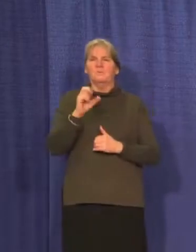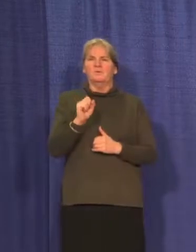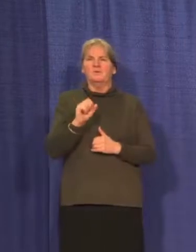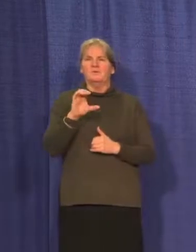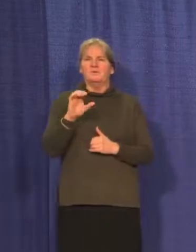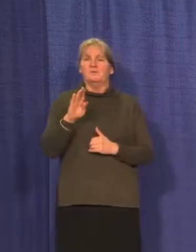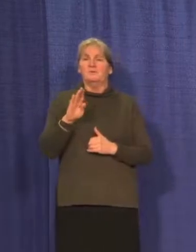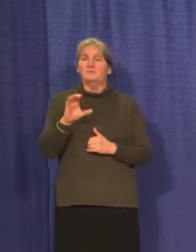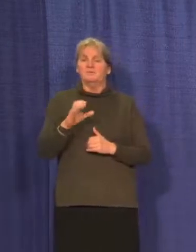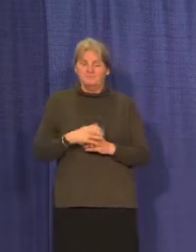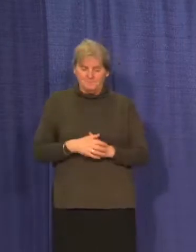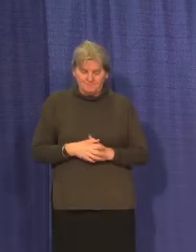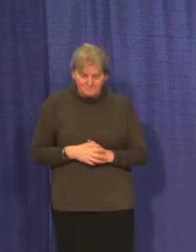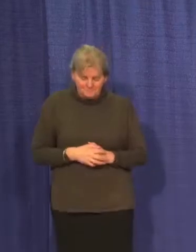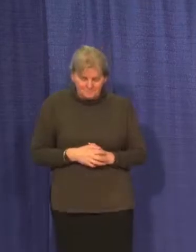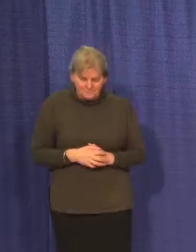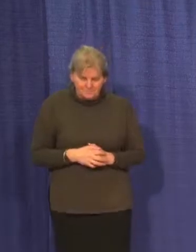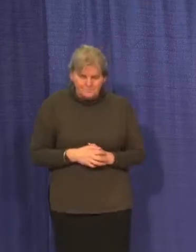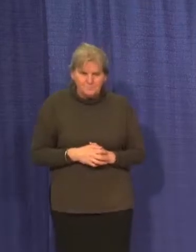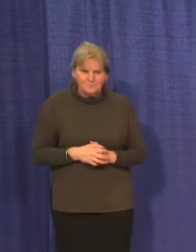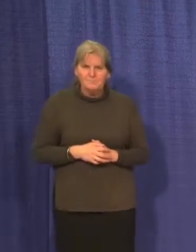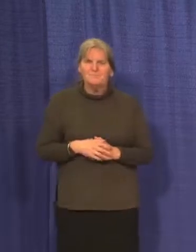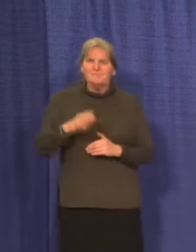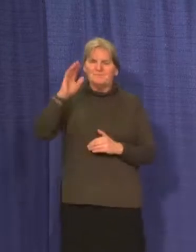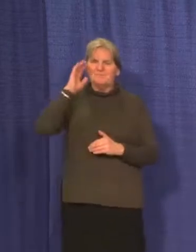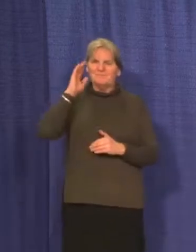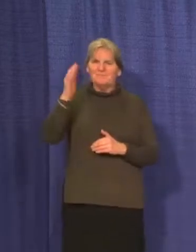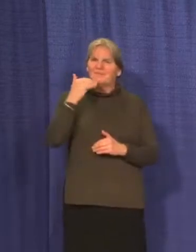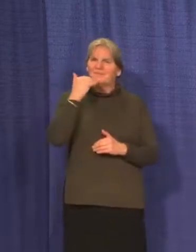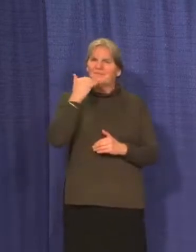Chris, CBC?